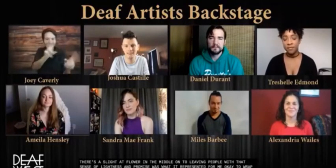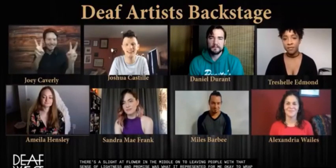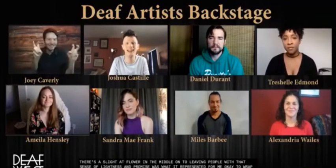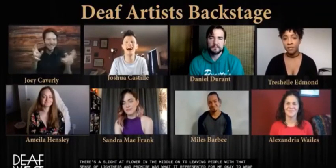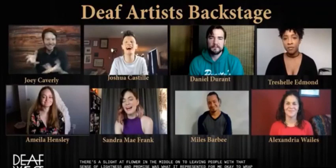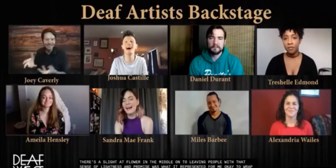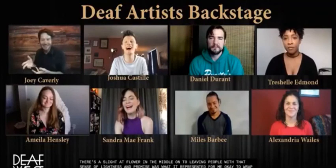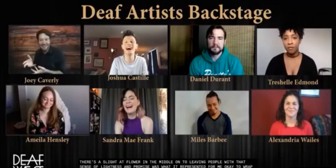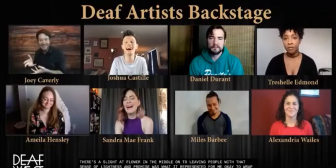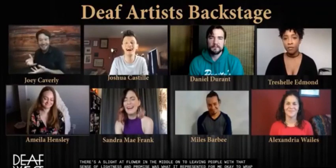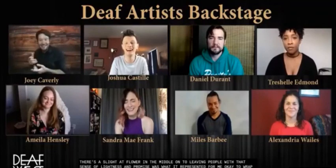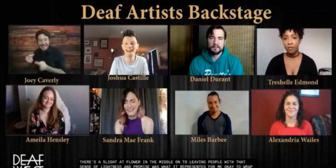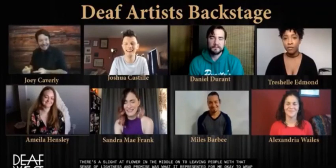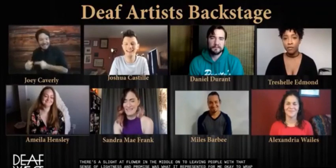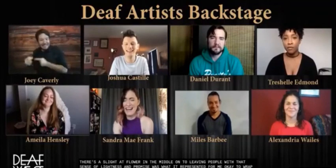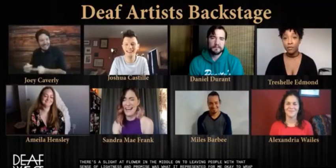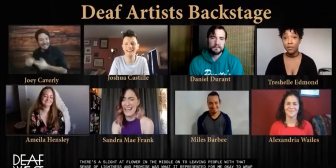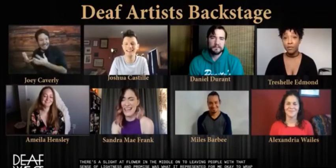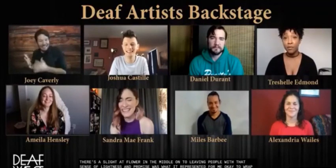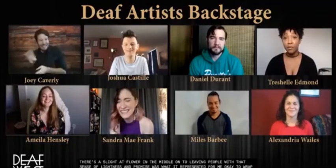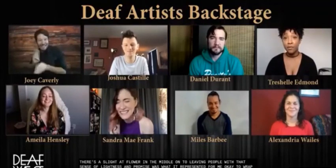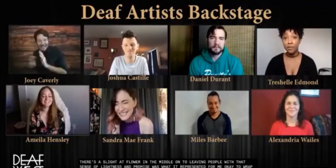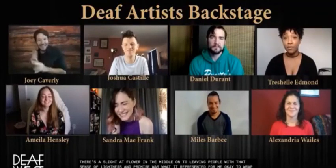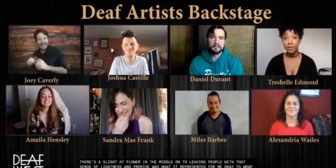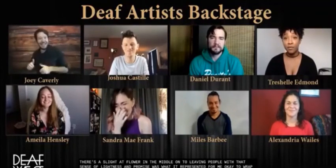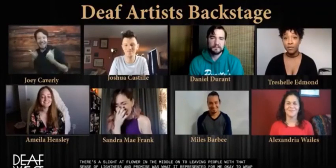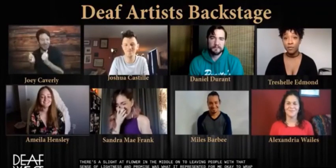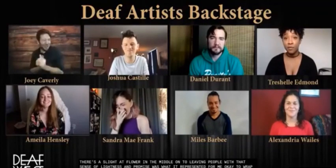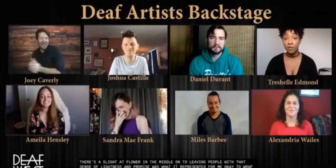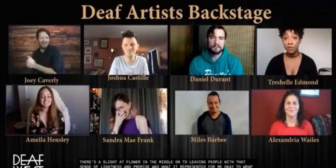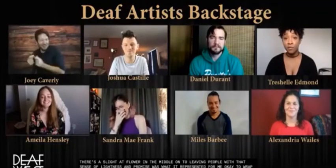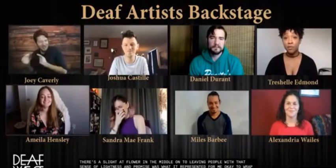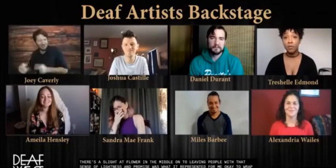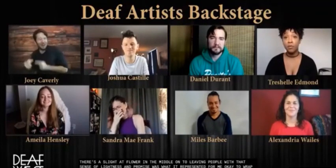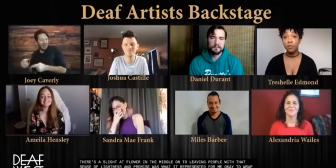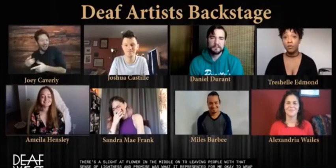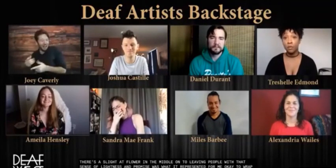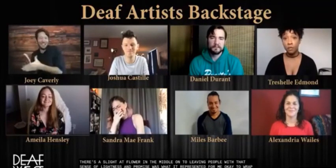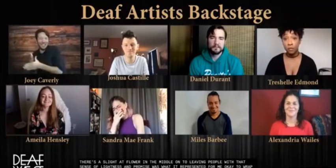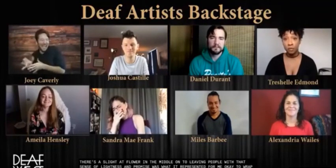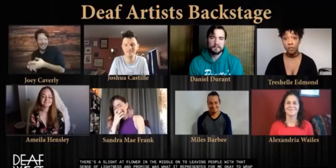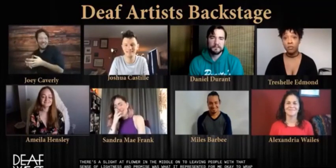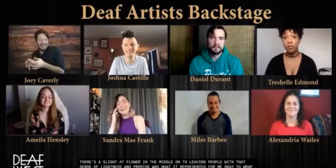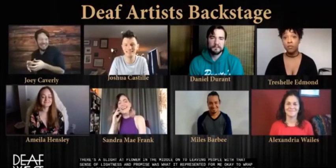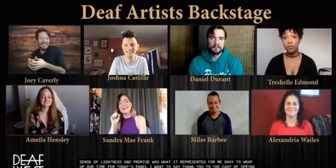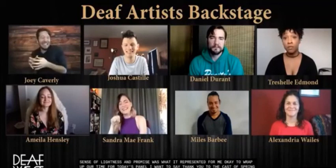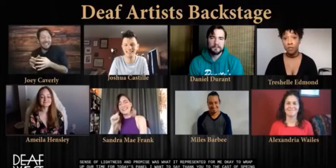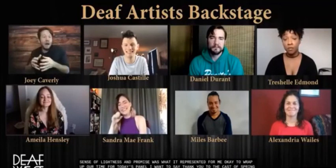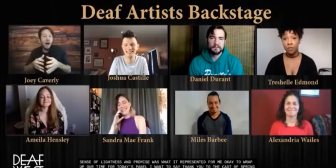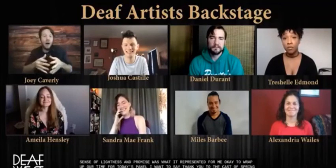Who went from, if I can say this, rags-to-riches struggling together in Los Angeles making